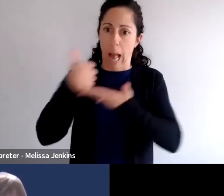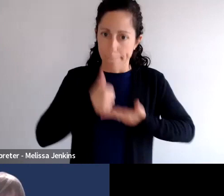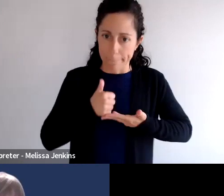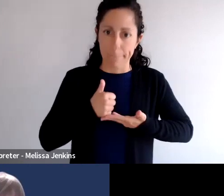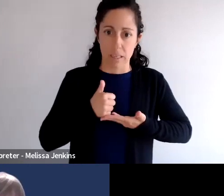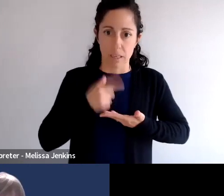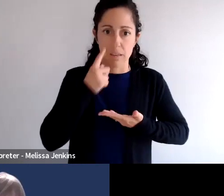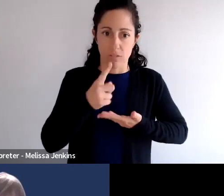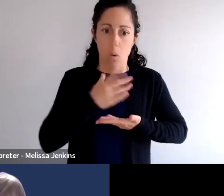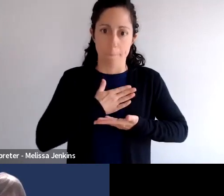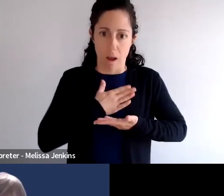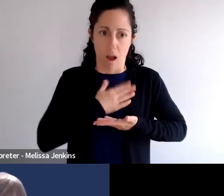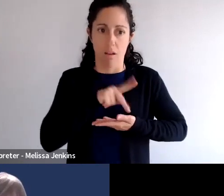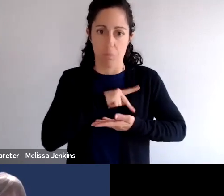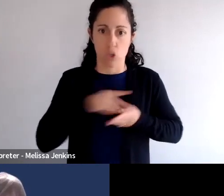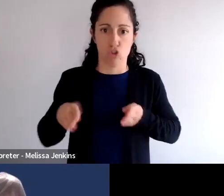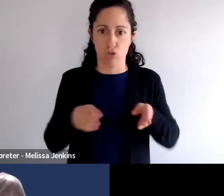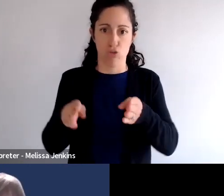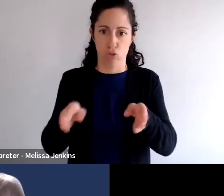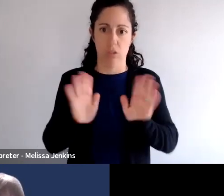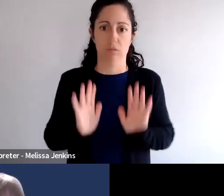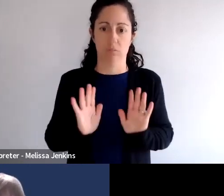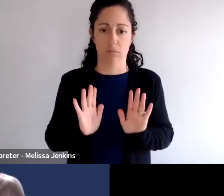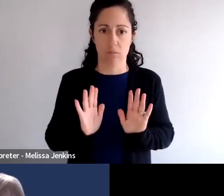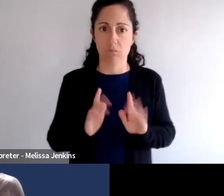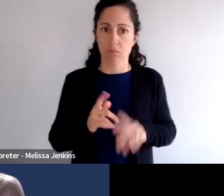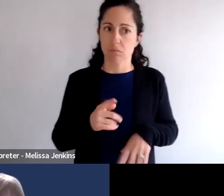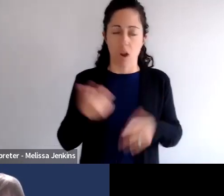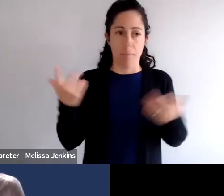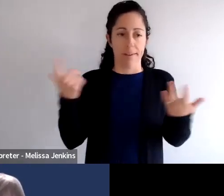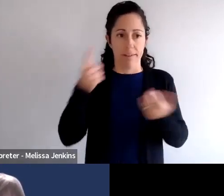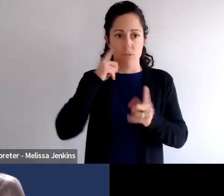um in understanding things, for example, to boil it down to its simple essence rather